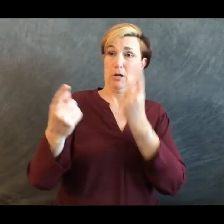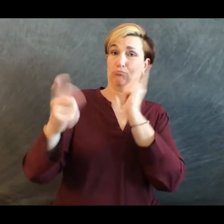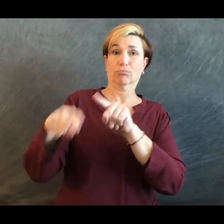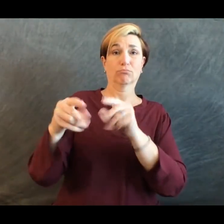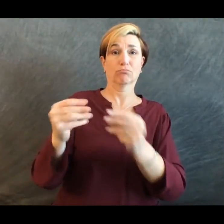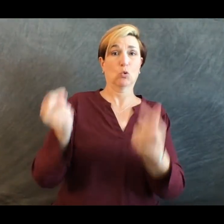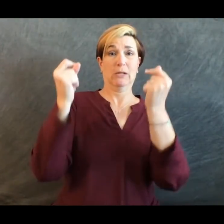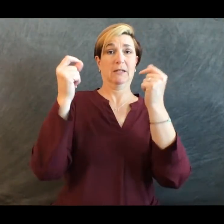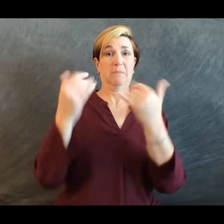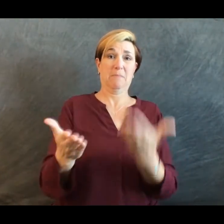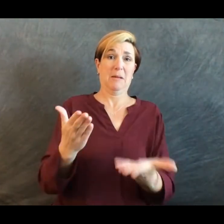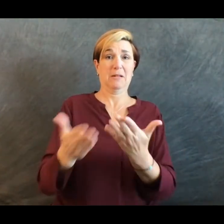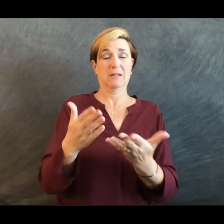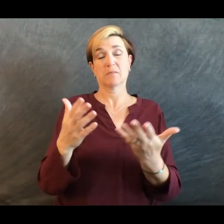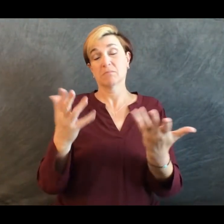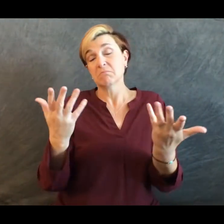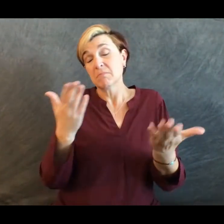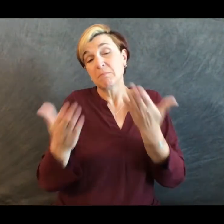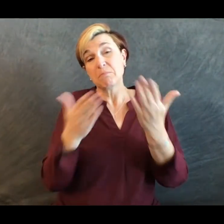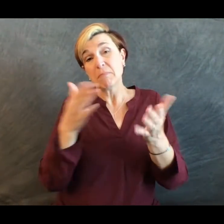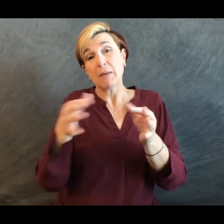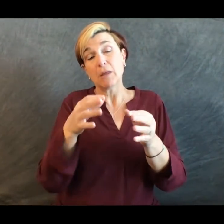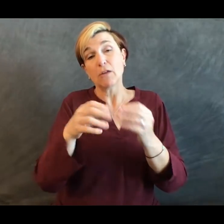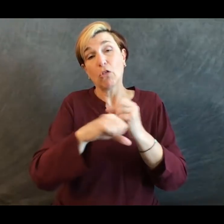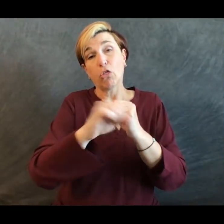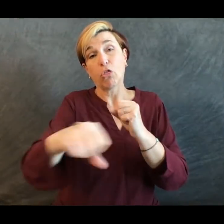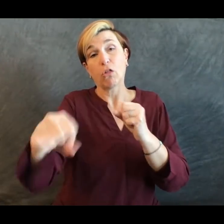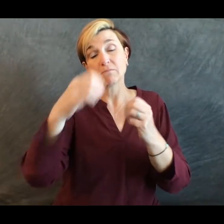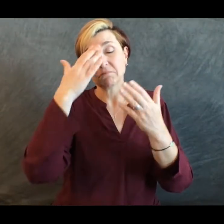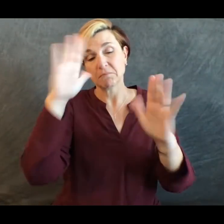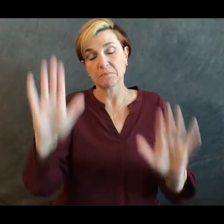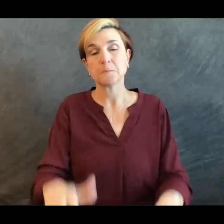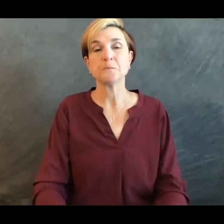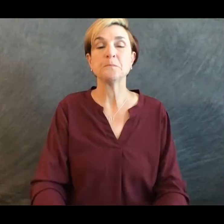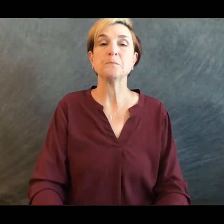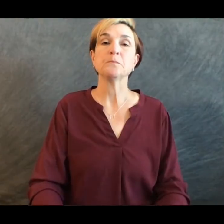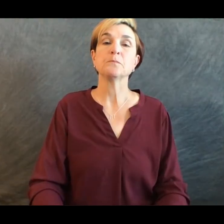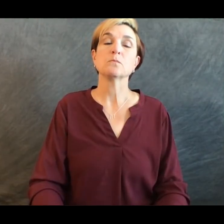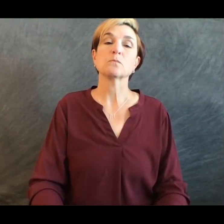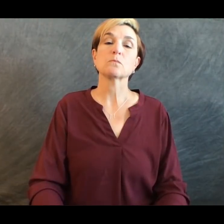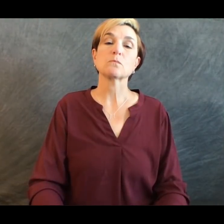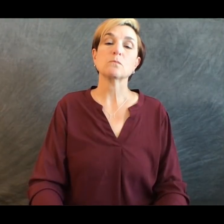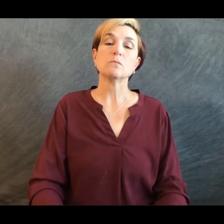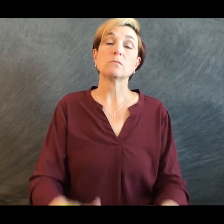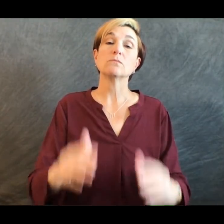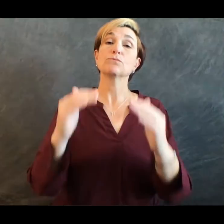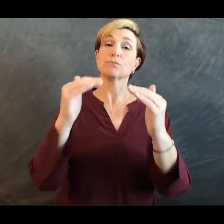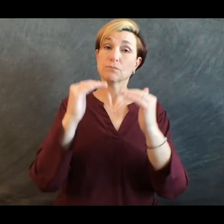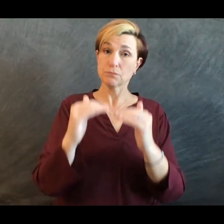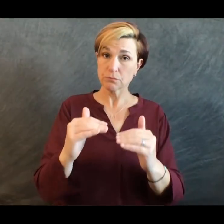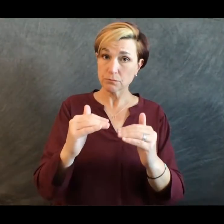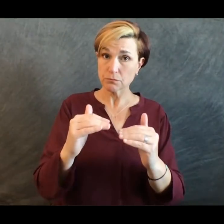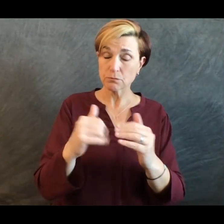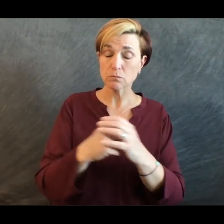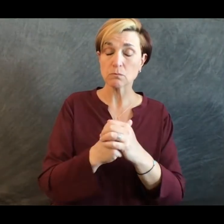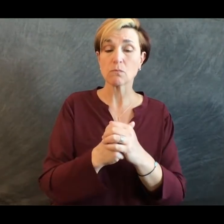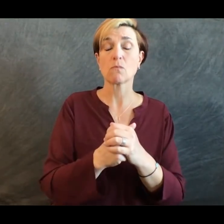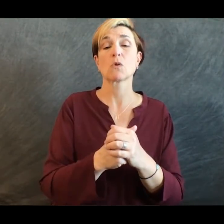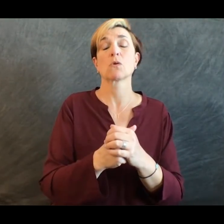eventually our experts are monitoring the data from every part of our country